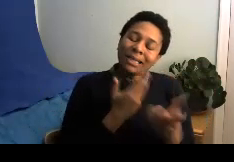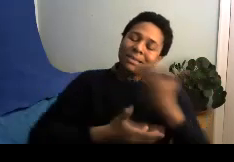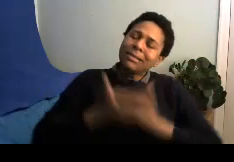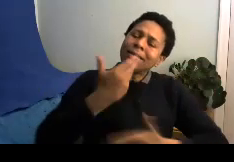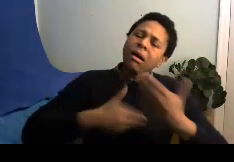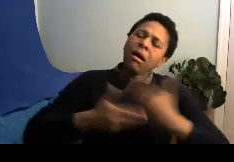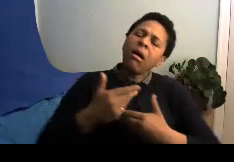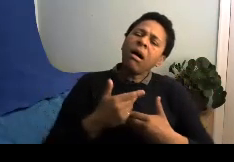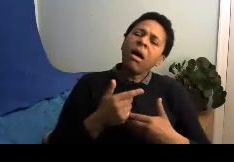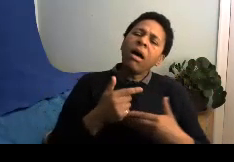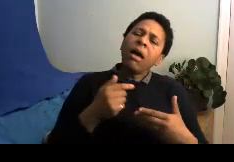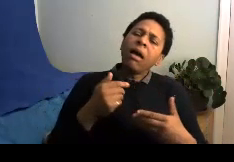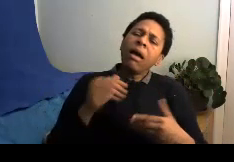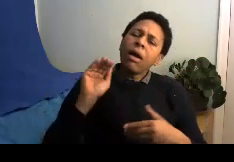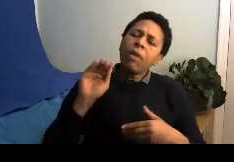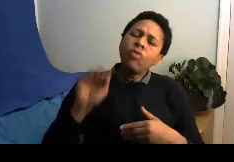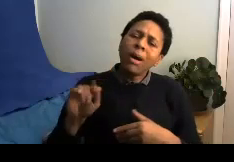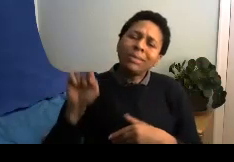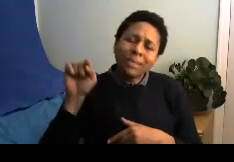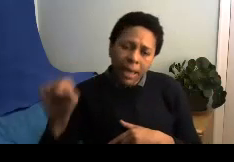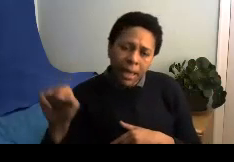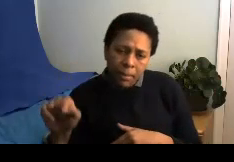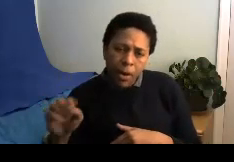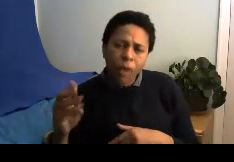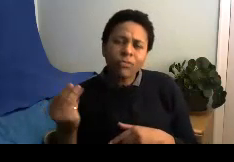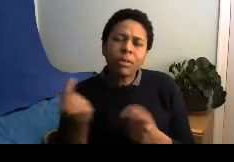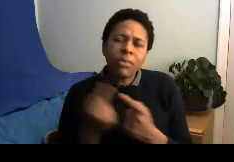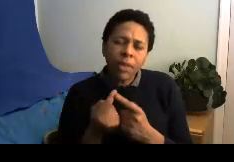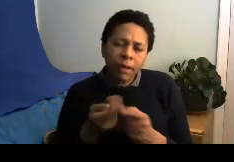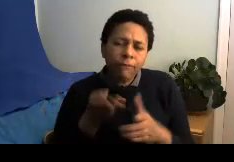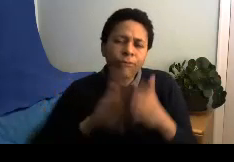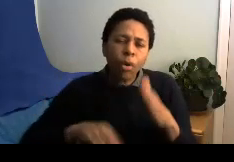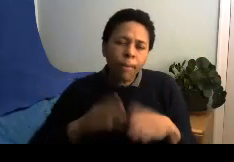Fielding, he said, like, which was fun, but totally crazy, but